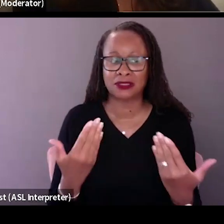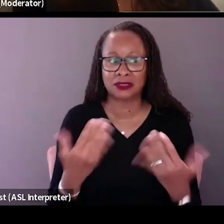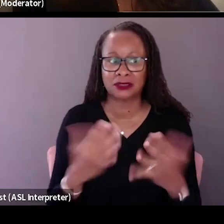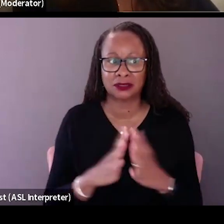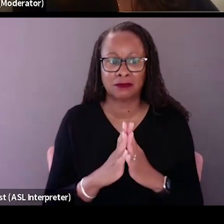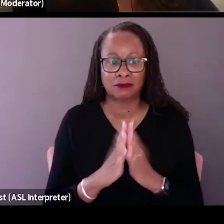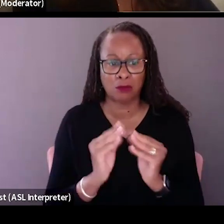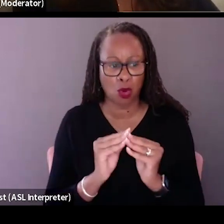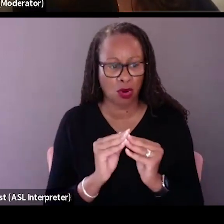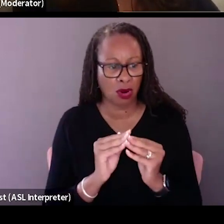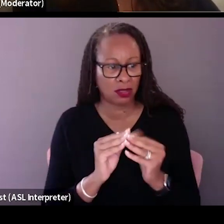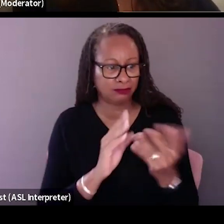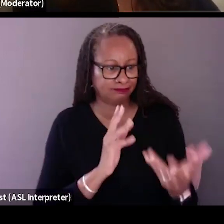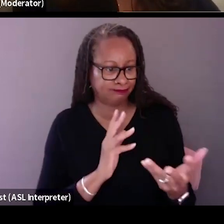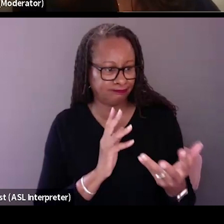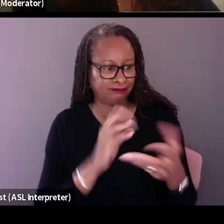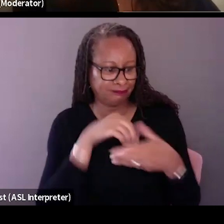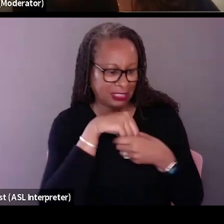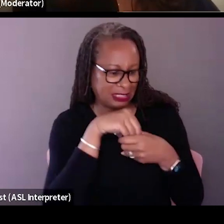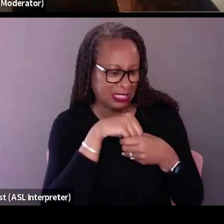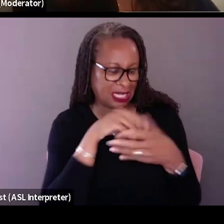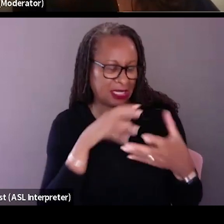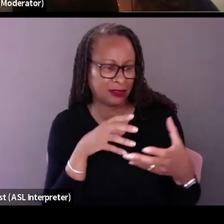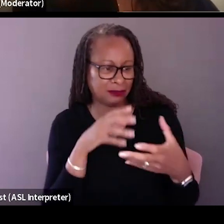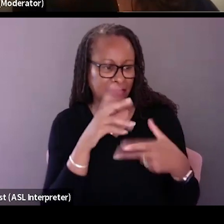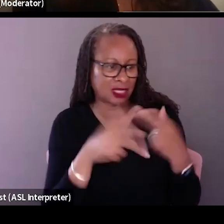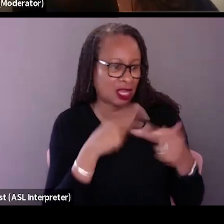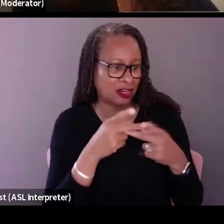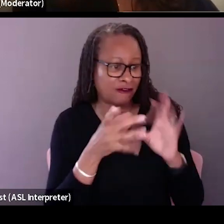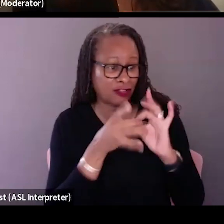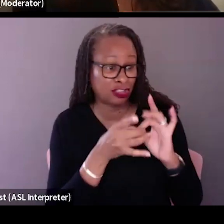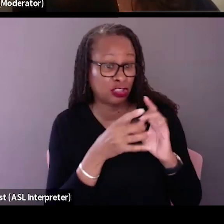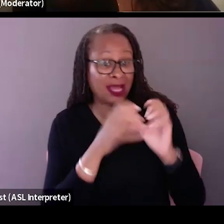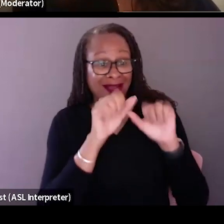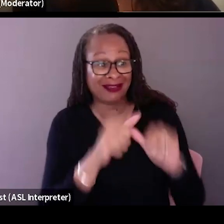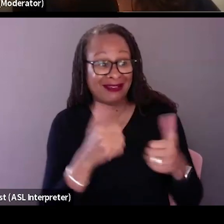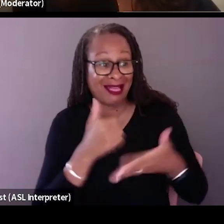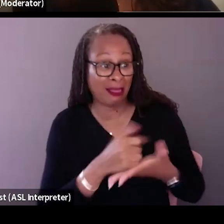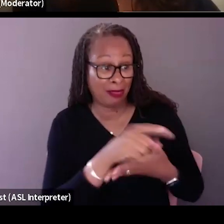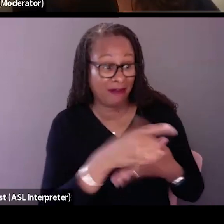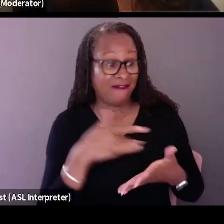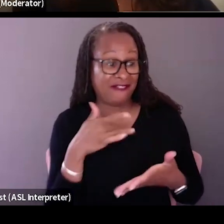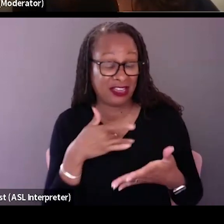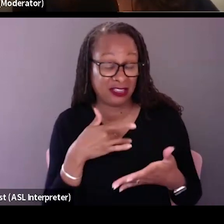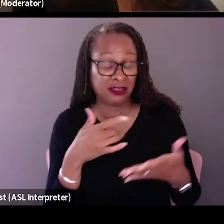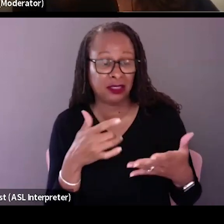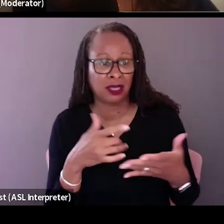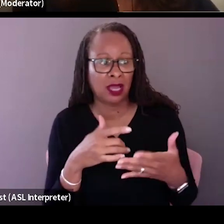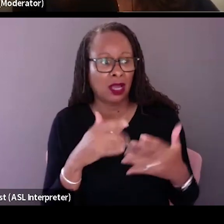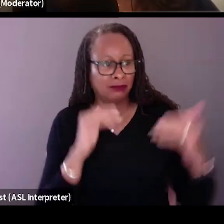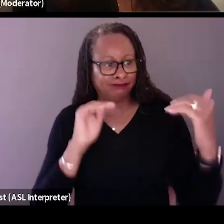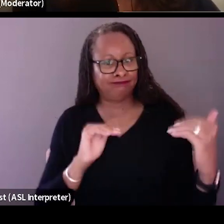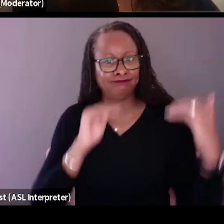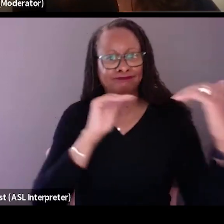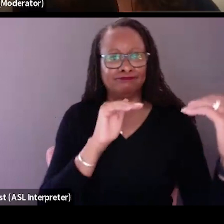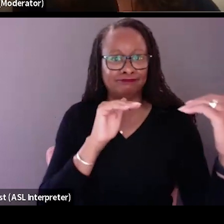with the subjects can help them feel like they're on neutral ground and they're just coming in